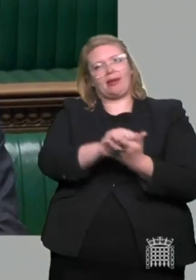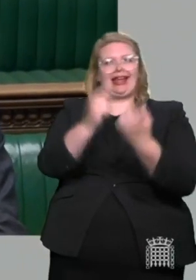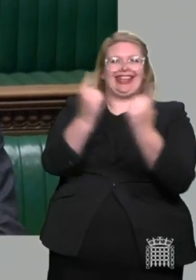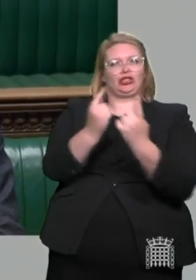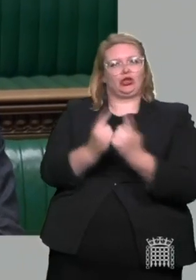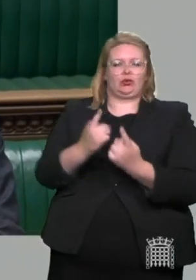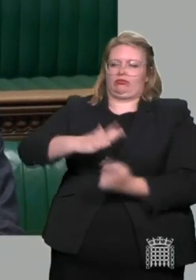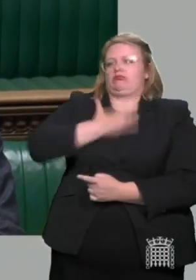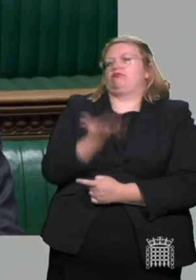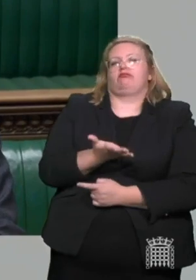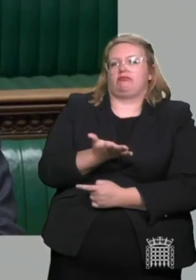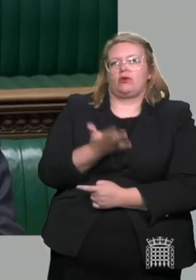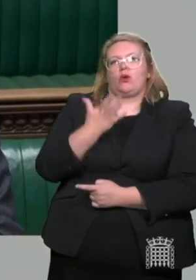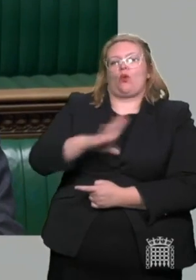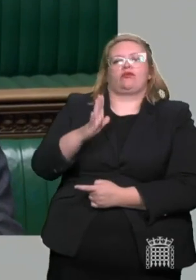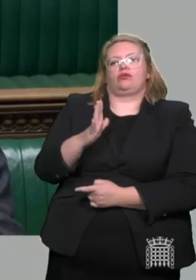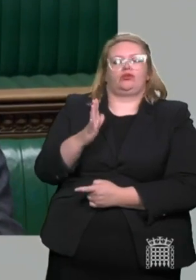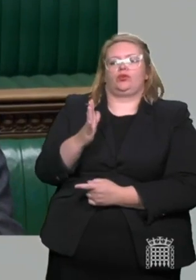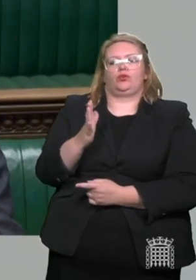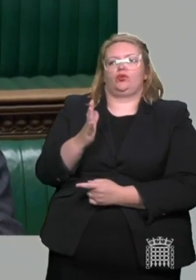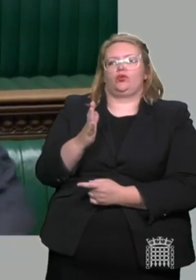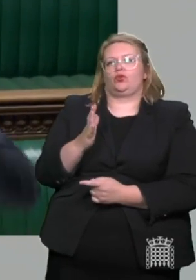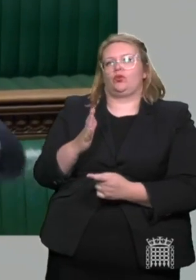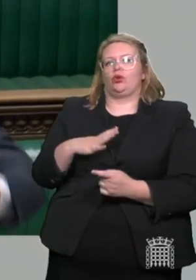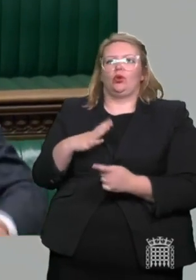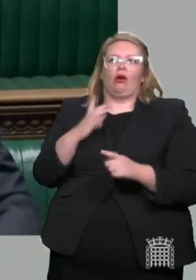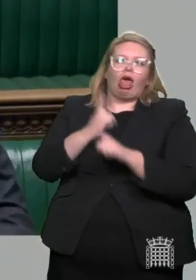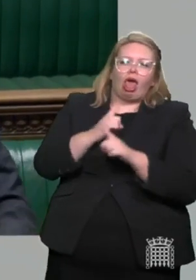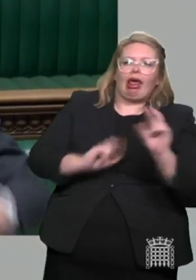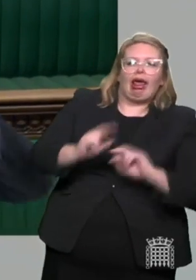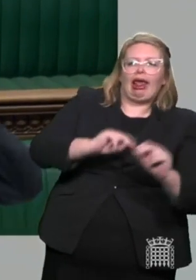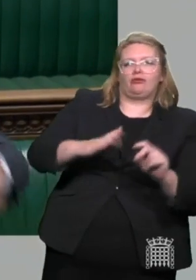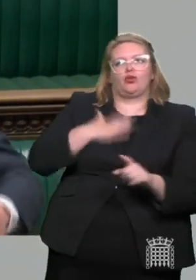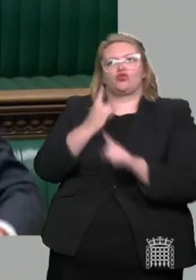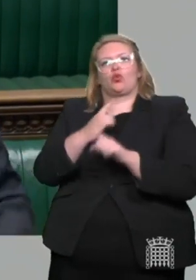people and the people of West Yorkshire. I thank my hon. Friend, who is absolutely